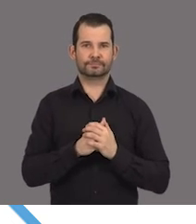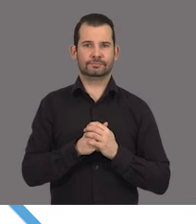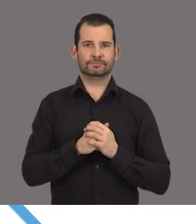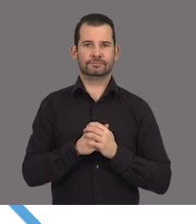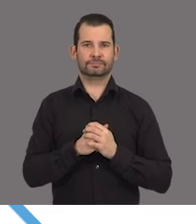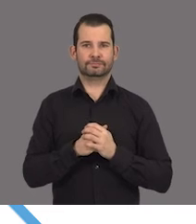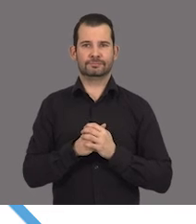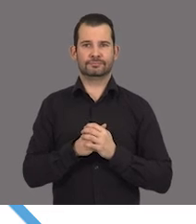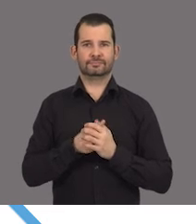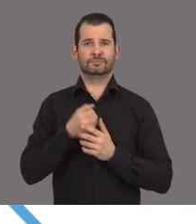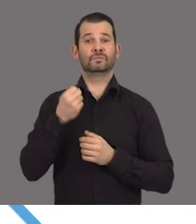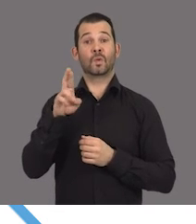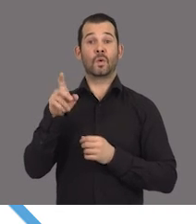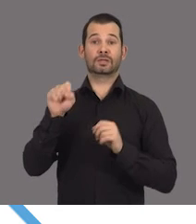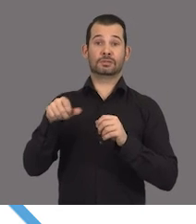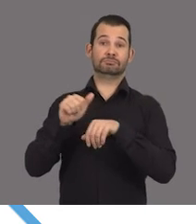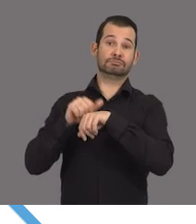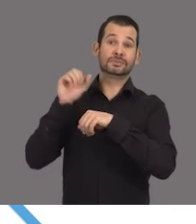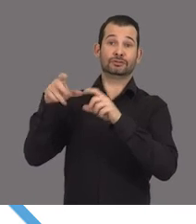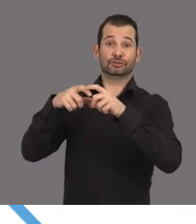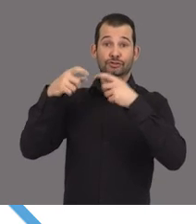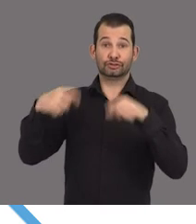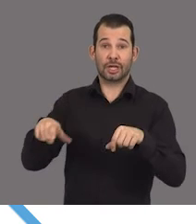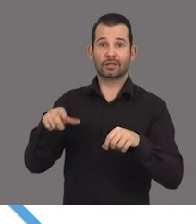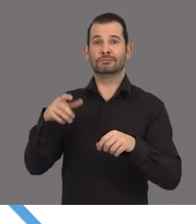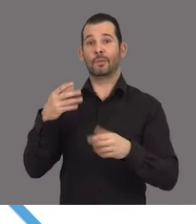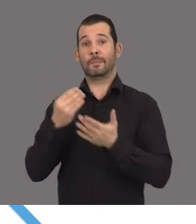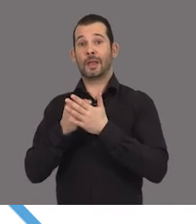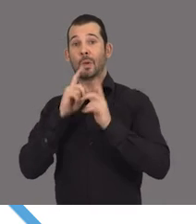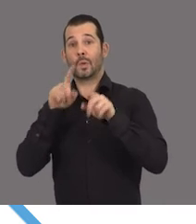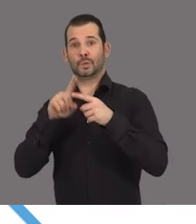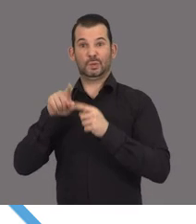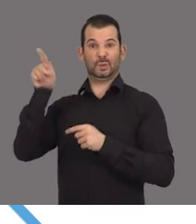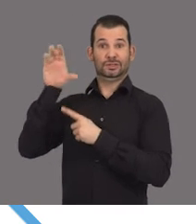Or you can send a cheque or money order to the CRA.